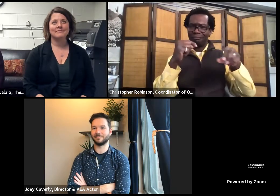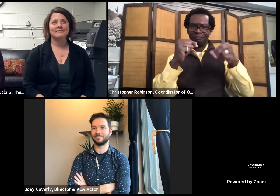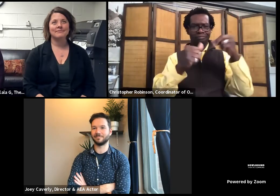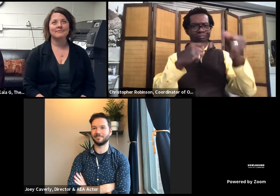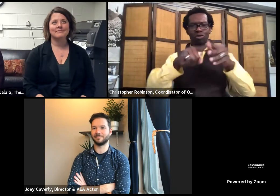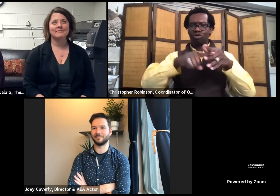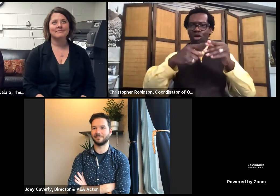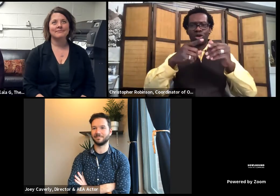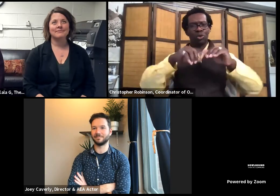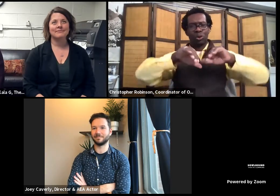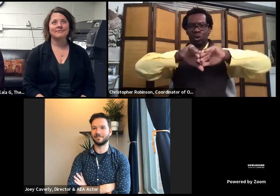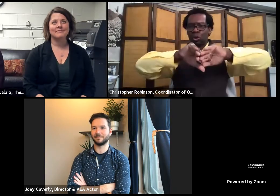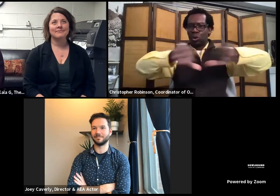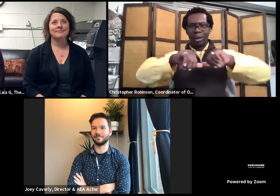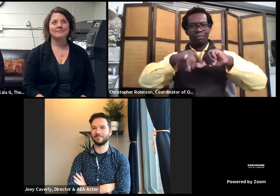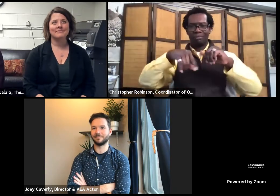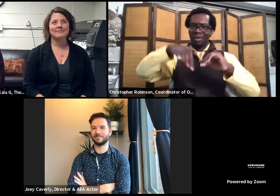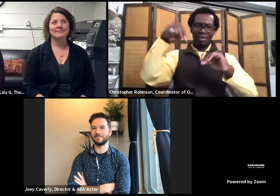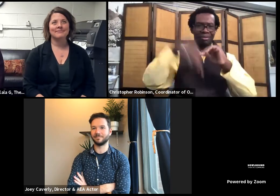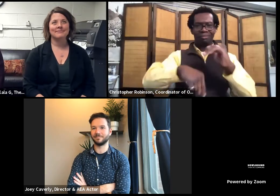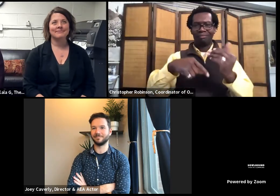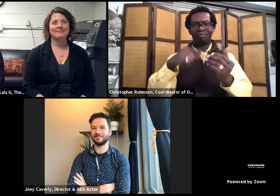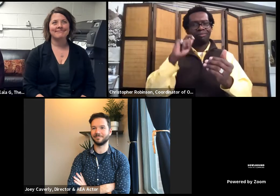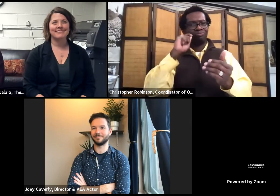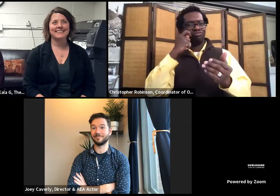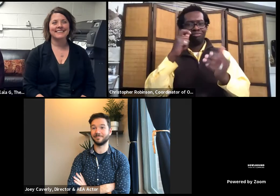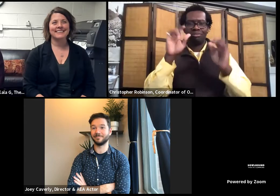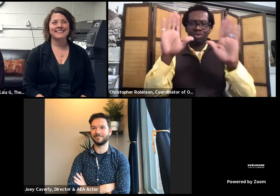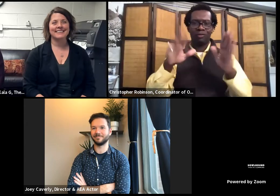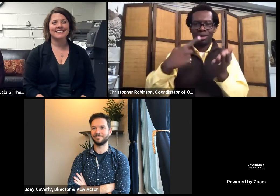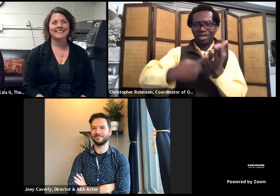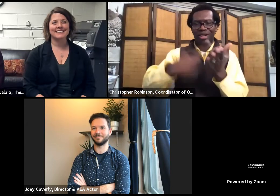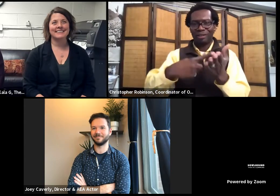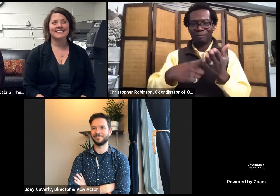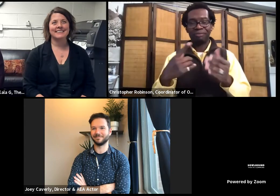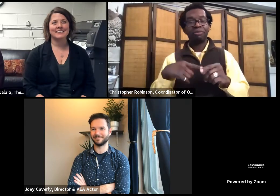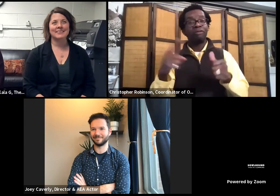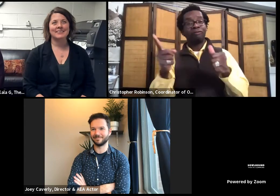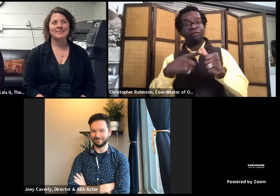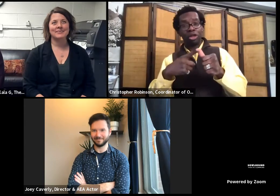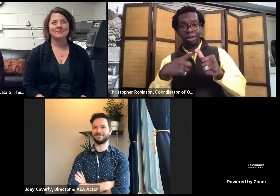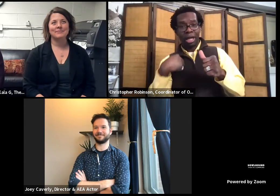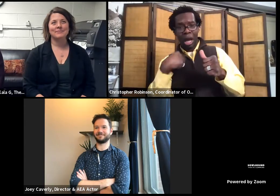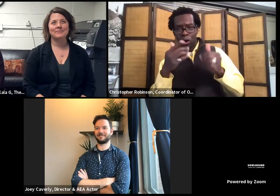We're gonna introduce our other presenters and the panelists. Universities and were gonna talk about. We're gonna have a great discussion.